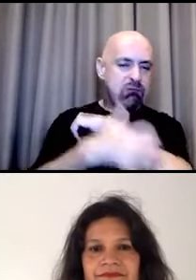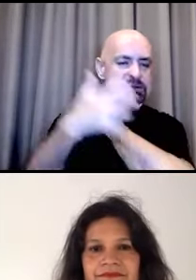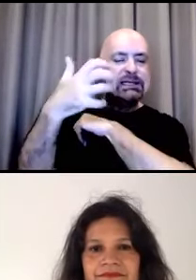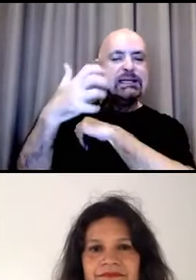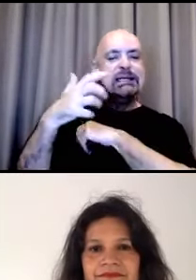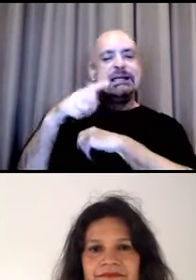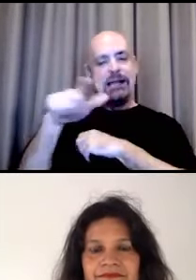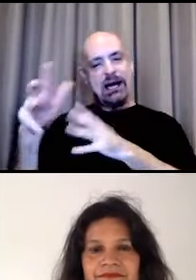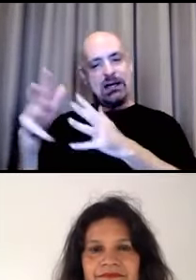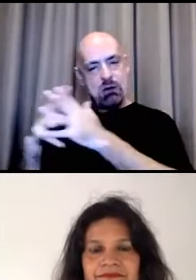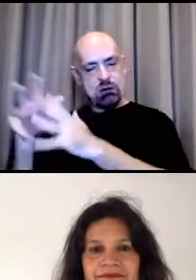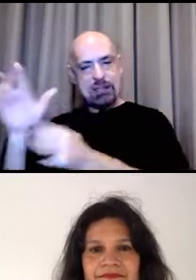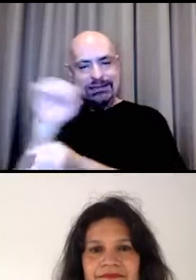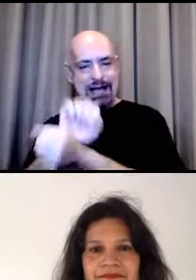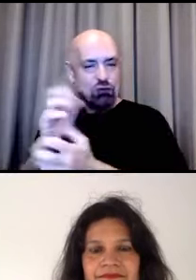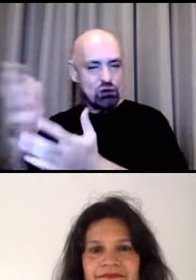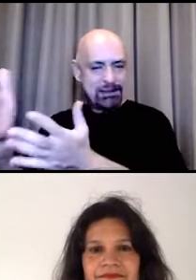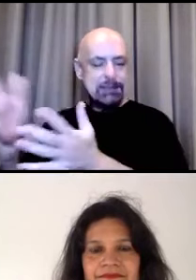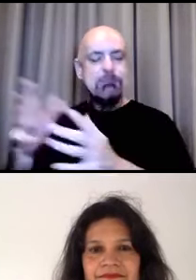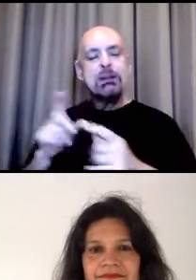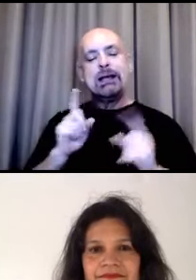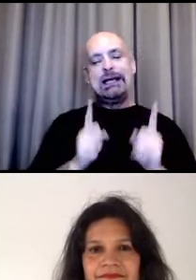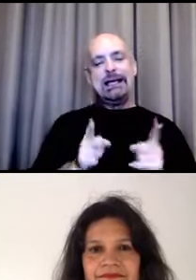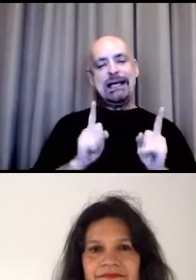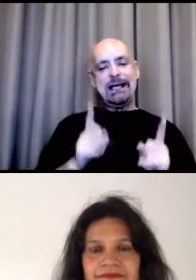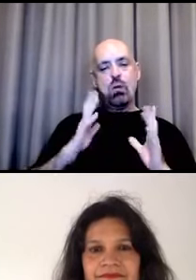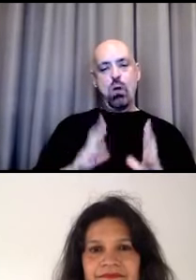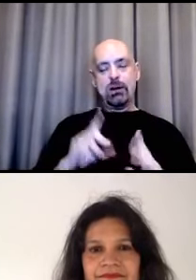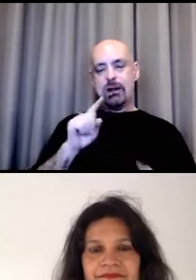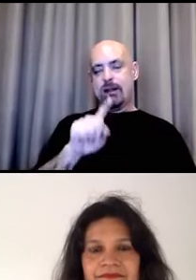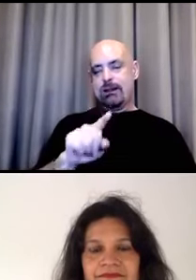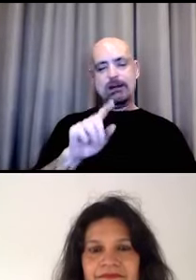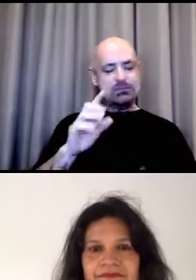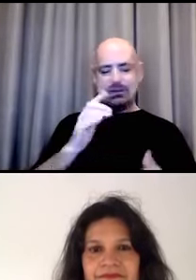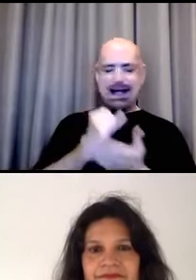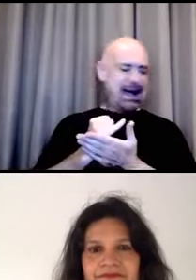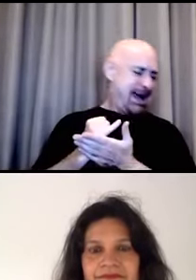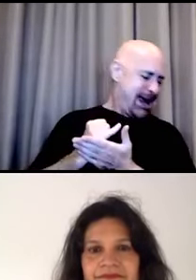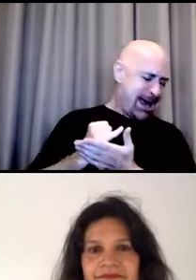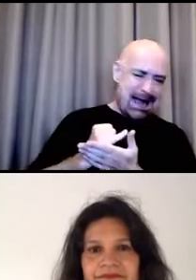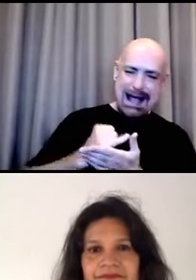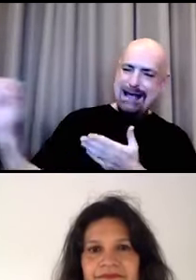American Revolution would address the issue of slavery but it didn't